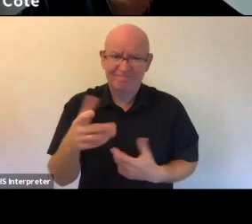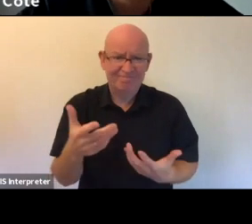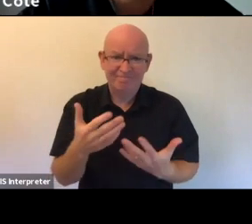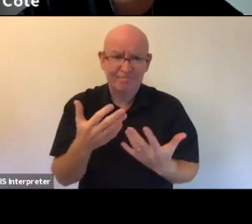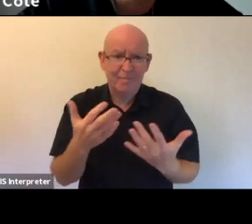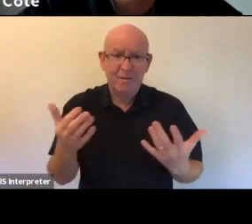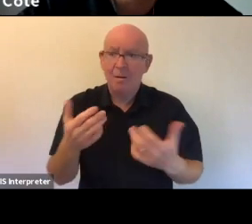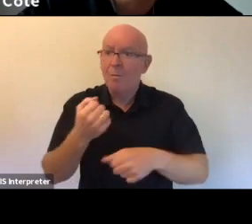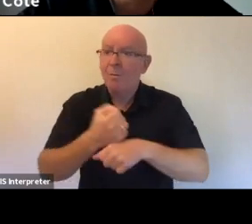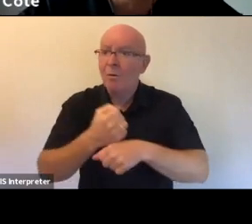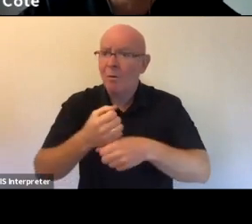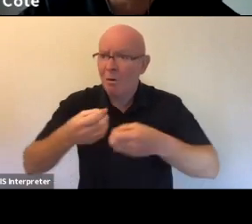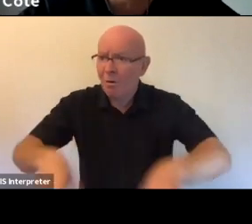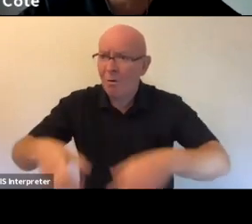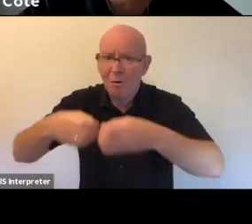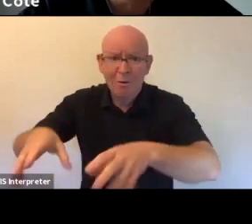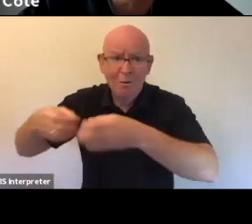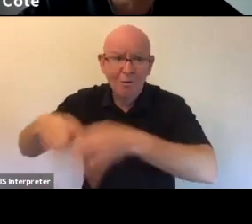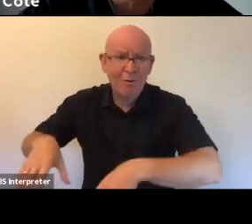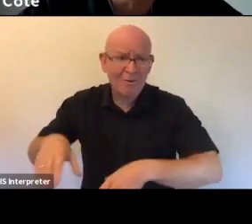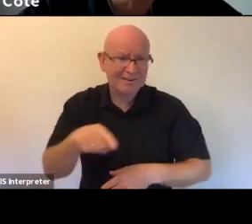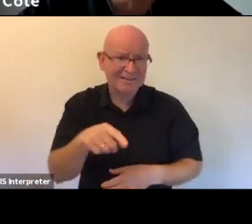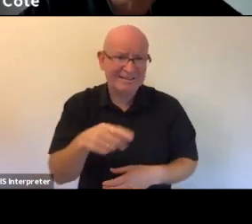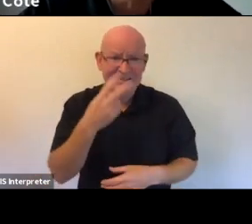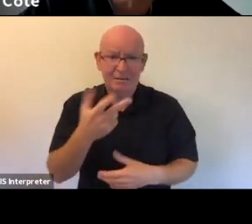They may have to spend money on specific disability expenditures